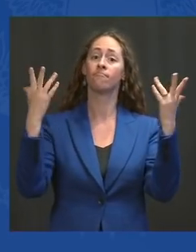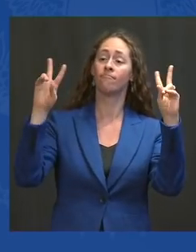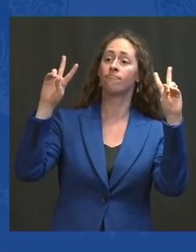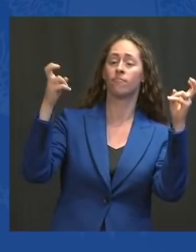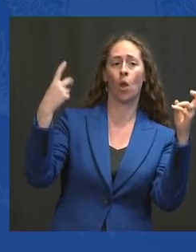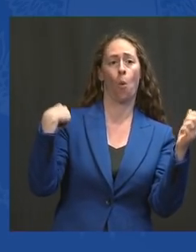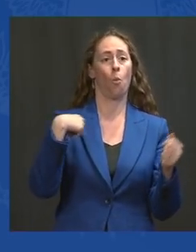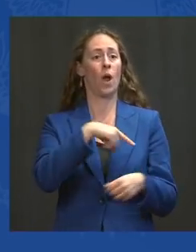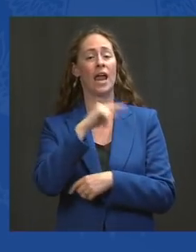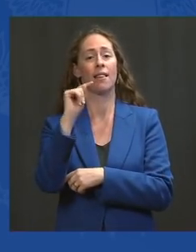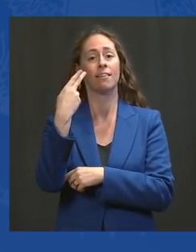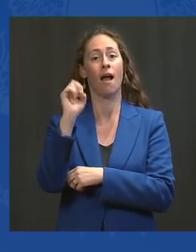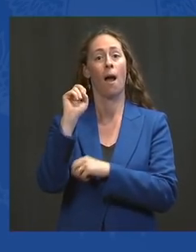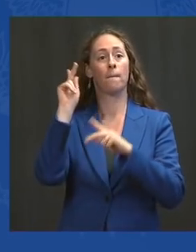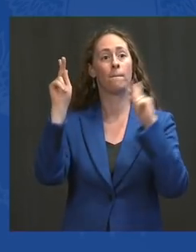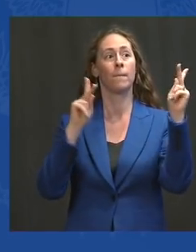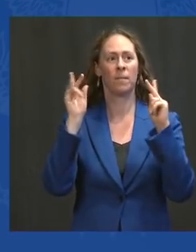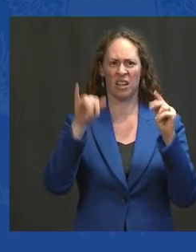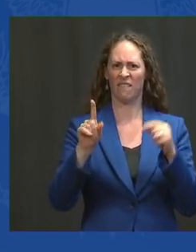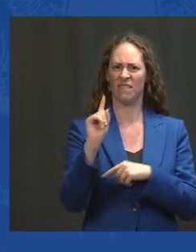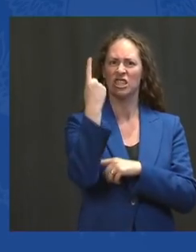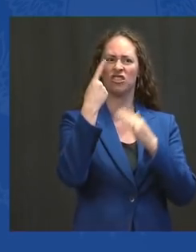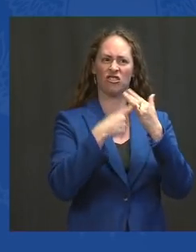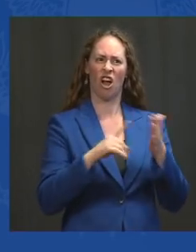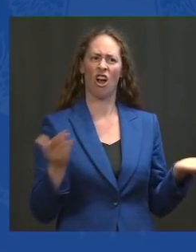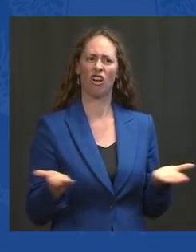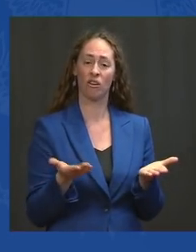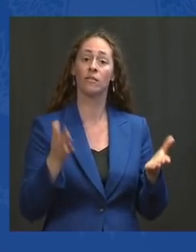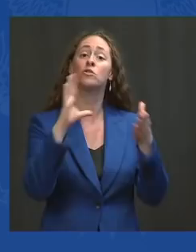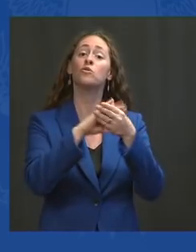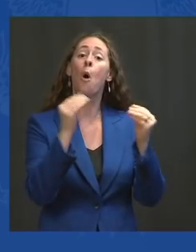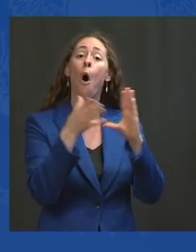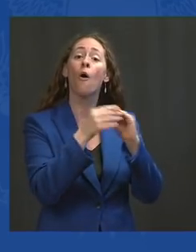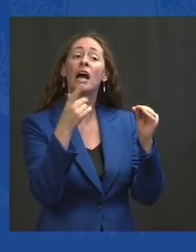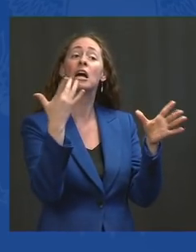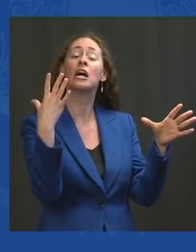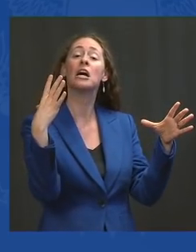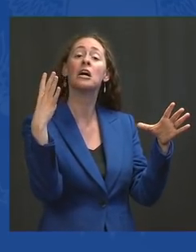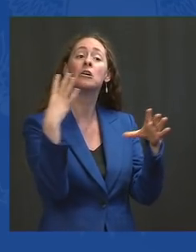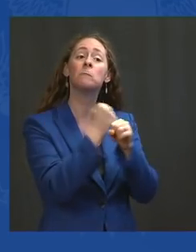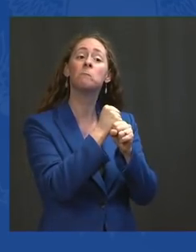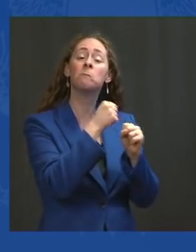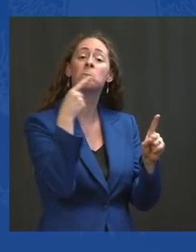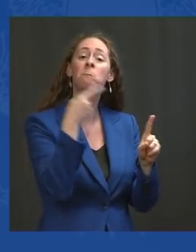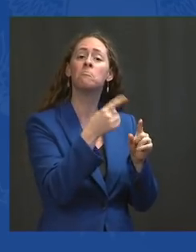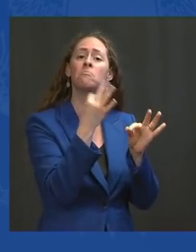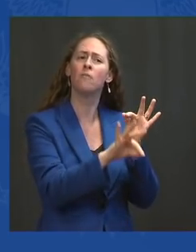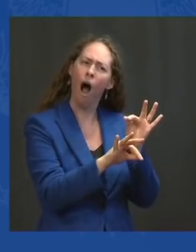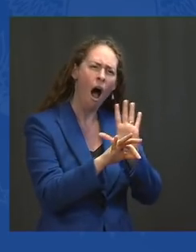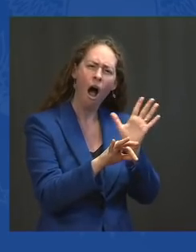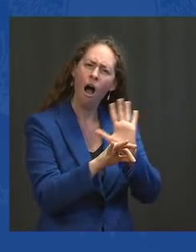It's a story that's neither simple nor straightforward. That's because the story is the sum of our parts,